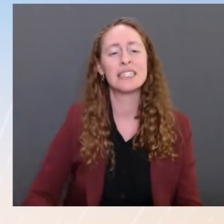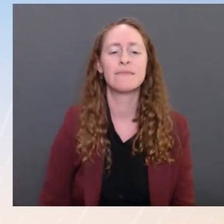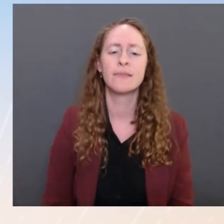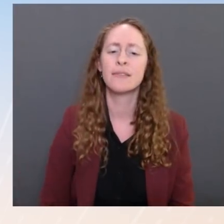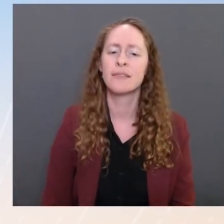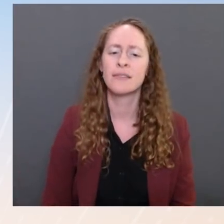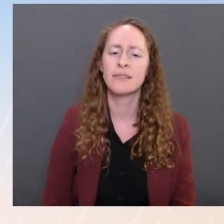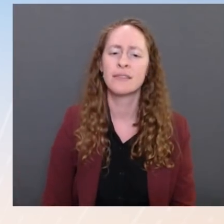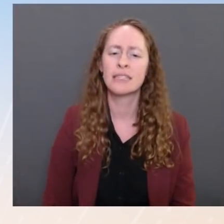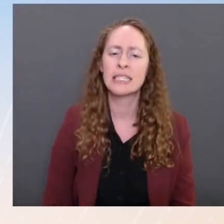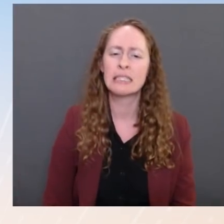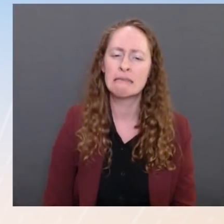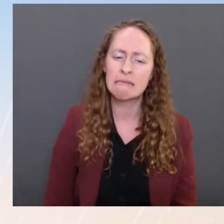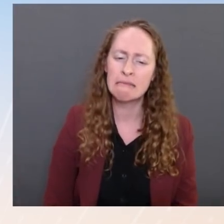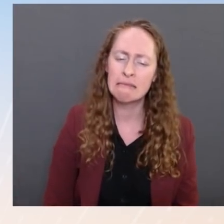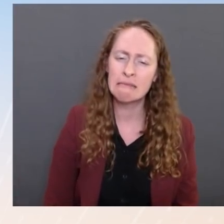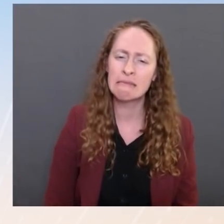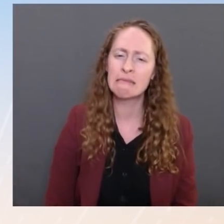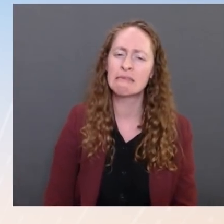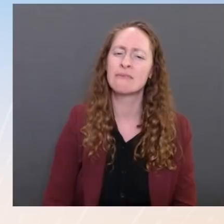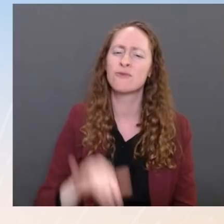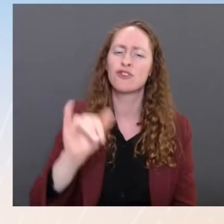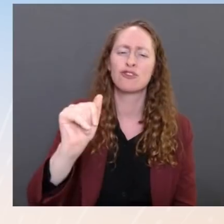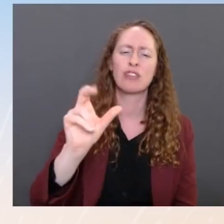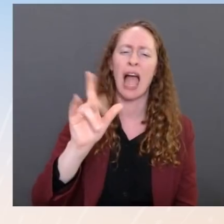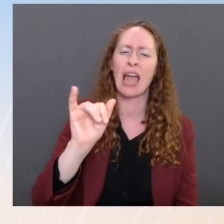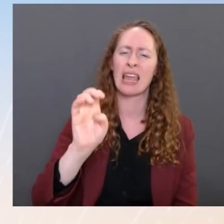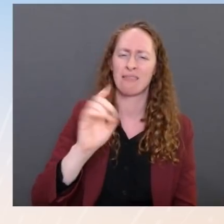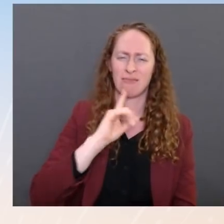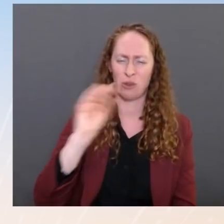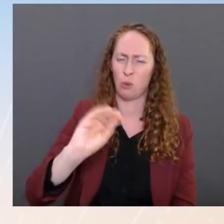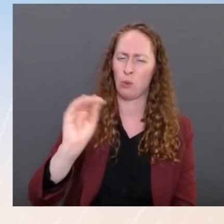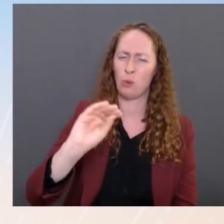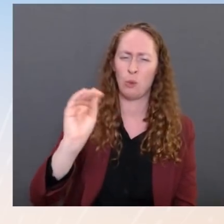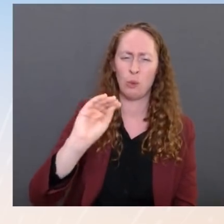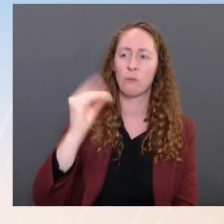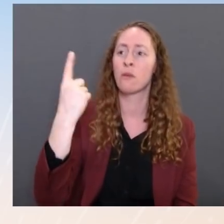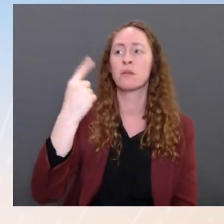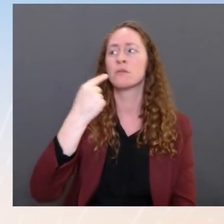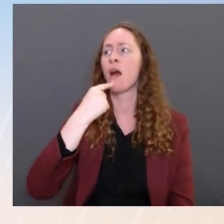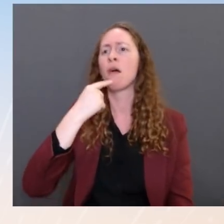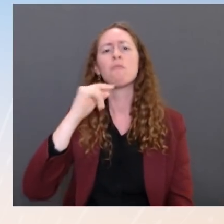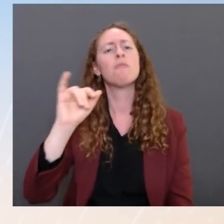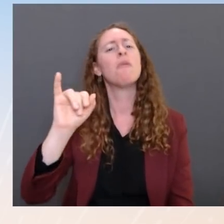The question is -- The Press: Is it an "emergency," though? Ms. Psaki: It doesn't matter what you call it. The President just gave a speech on it yesterday.